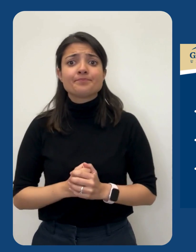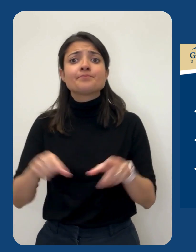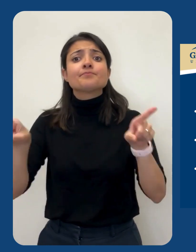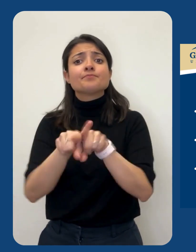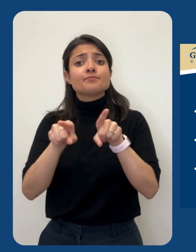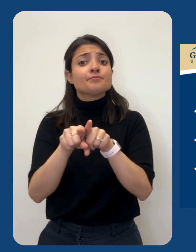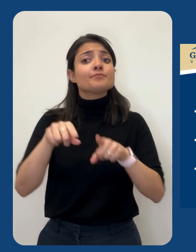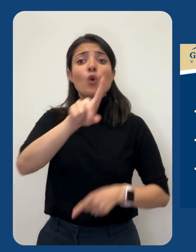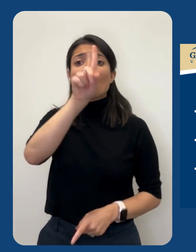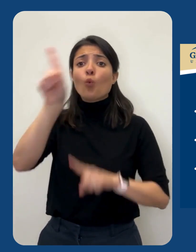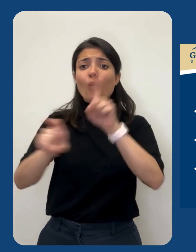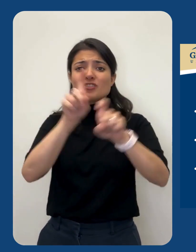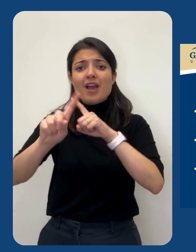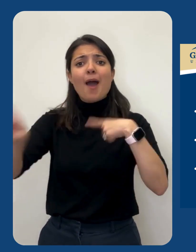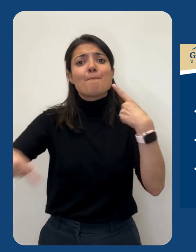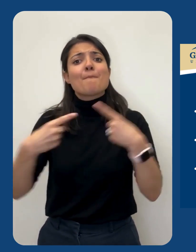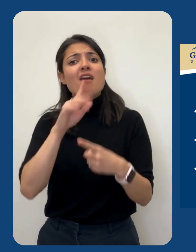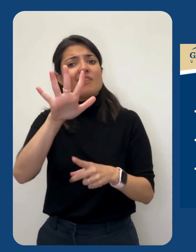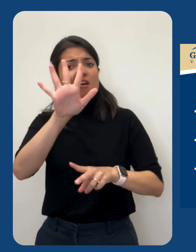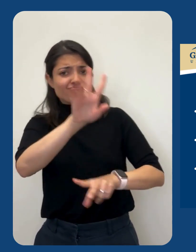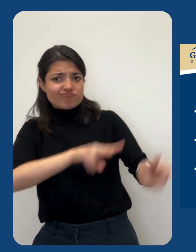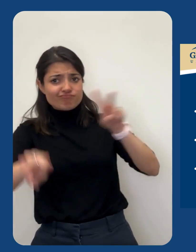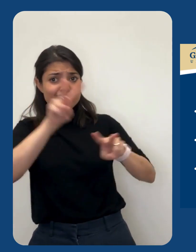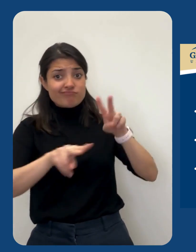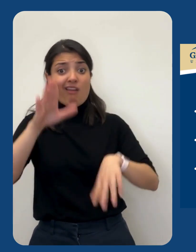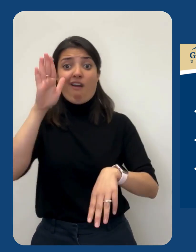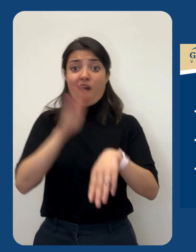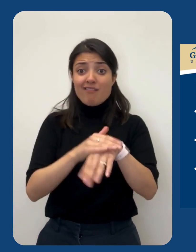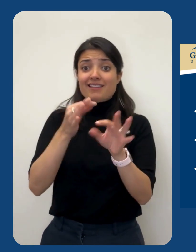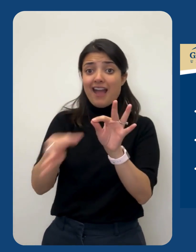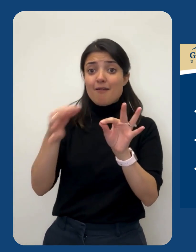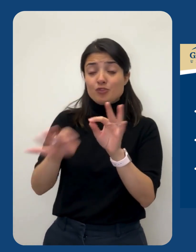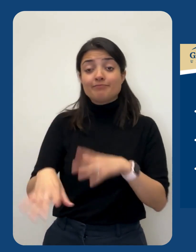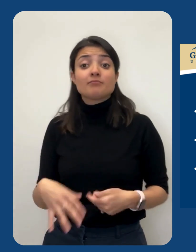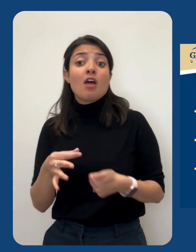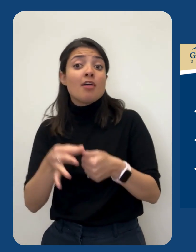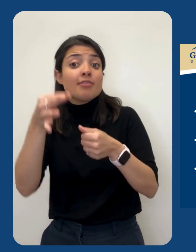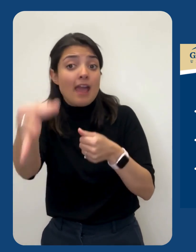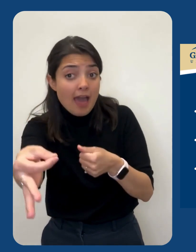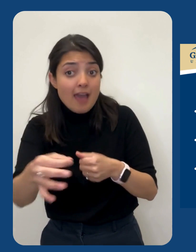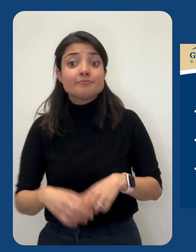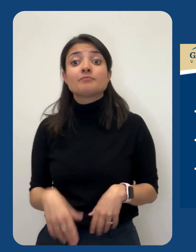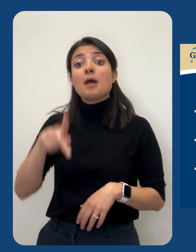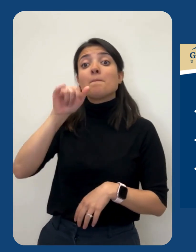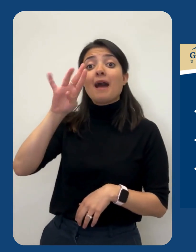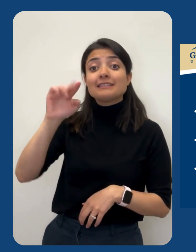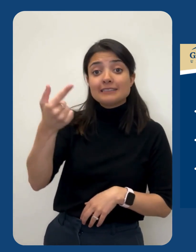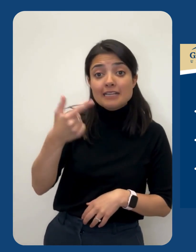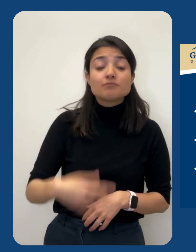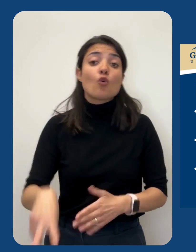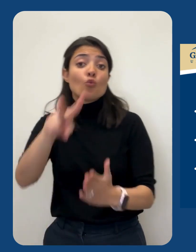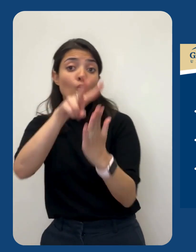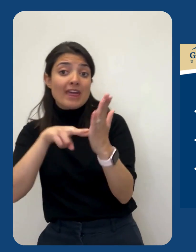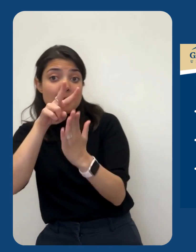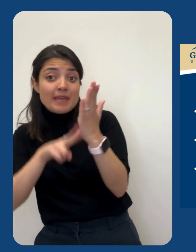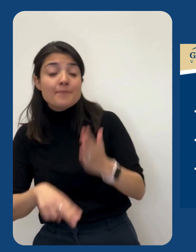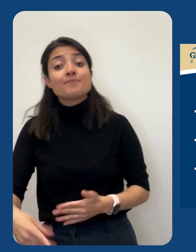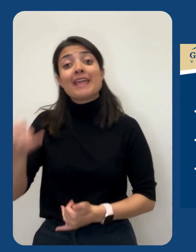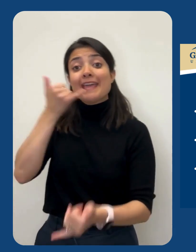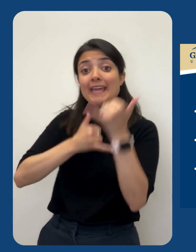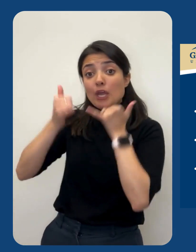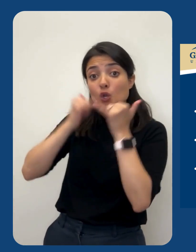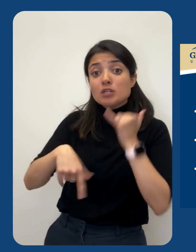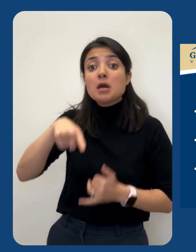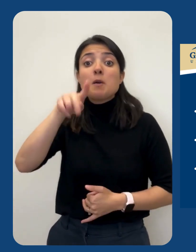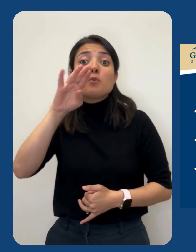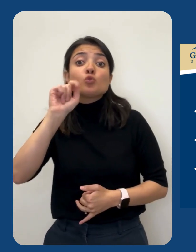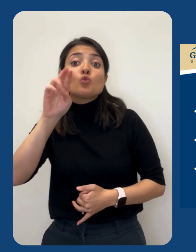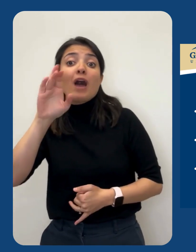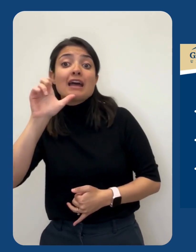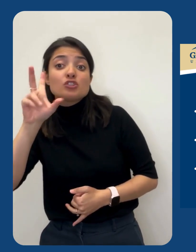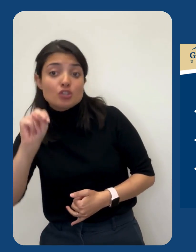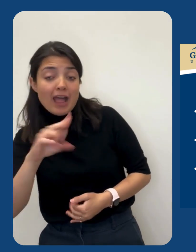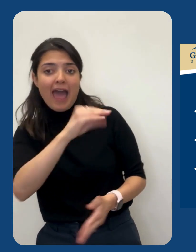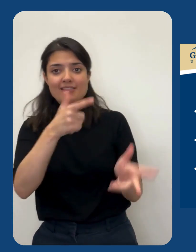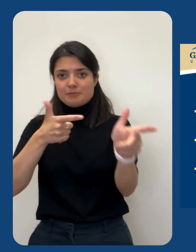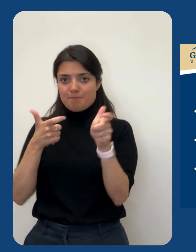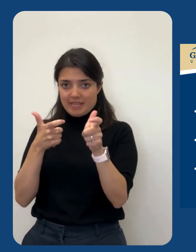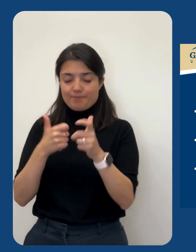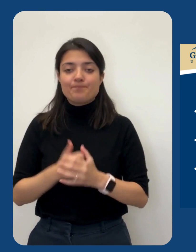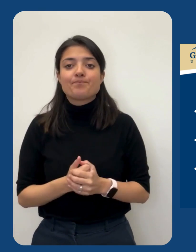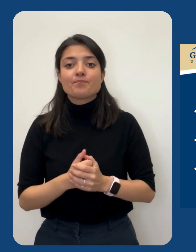as well as questions about their observations on caption delays, pacing, readability, errors, punctuation, and speed.